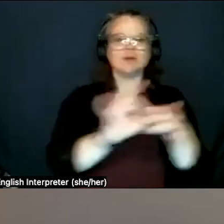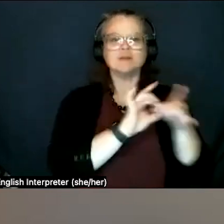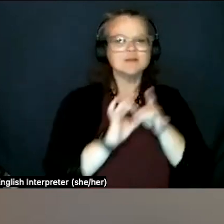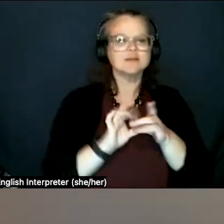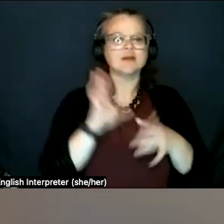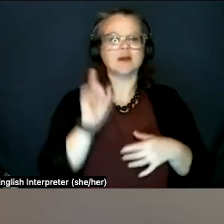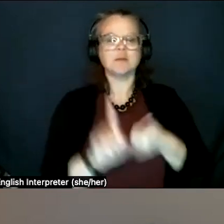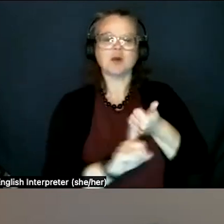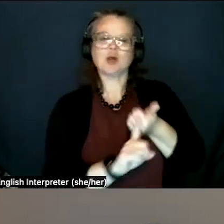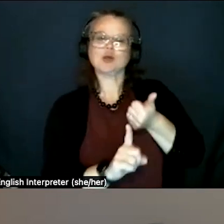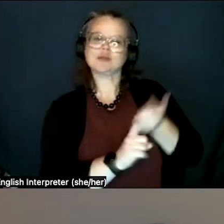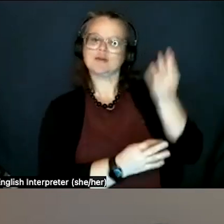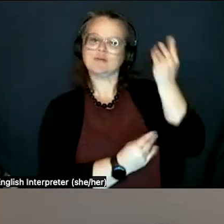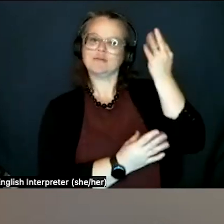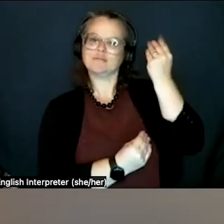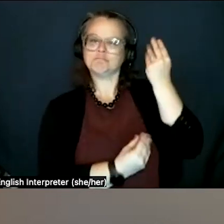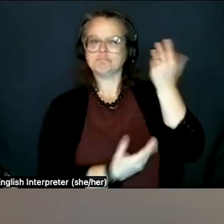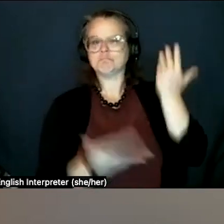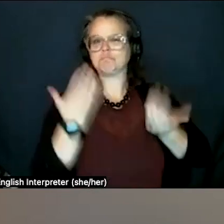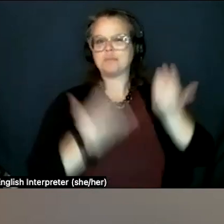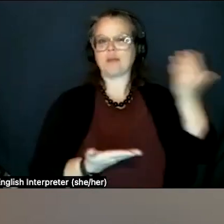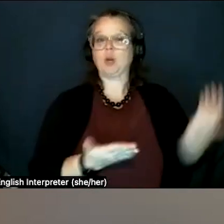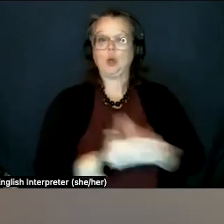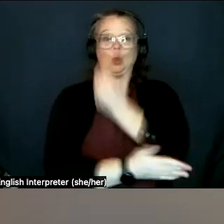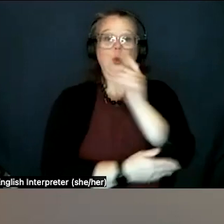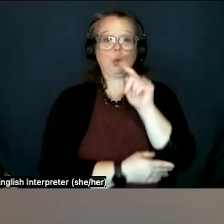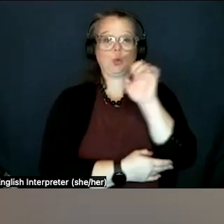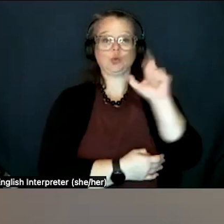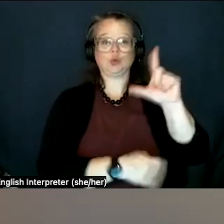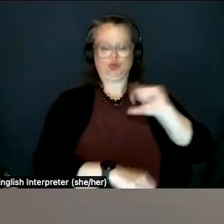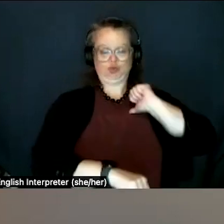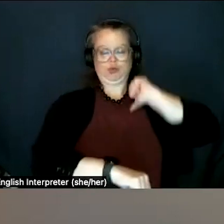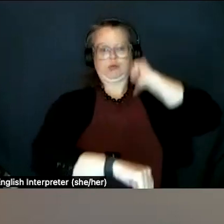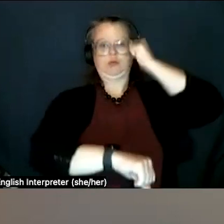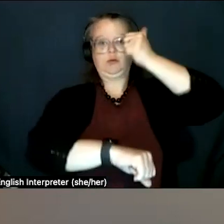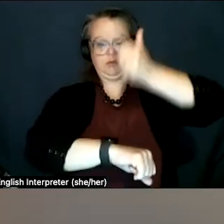into your teams or into kind of larger spaces at work? How do you manage change? How do you